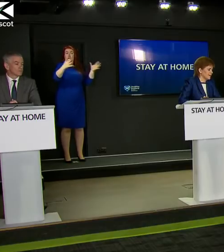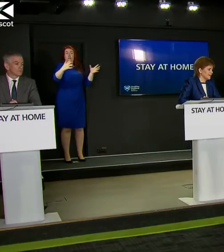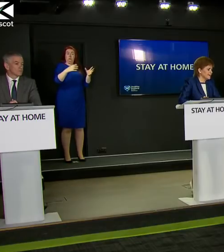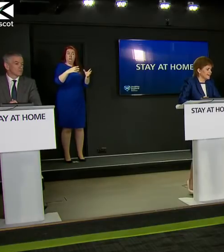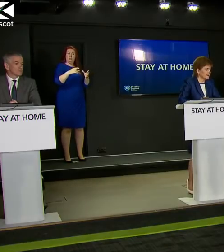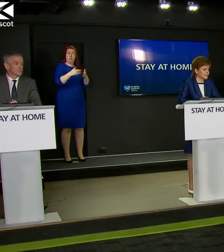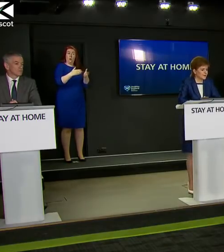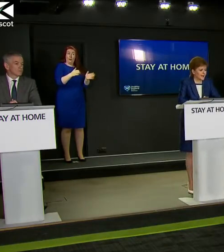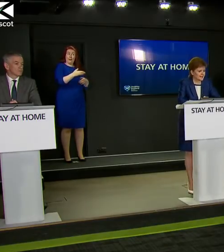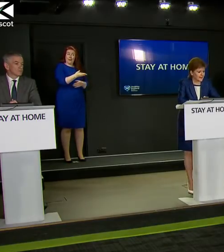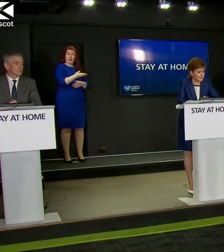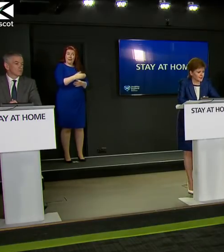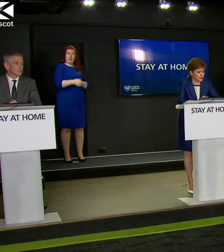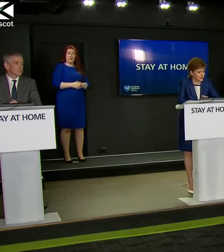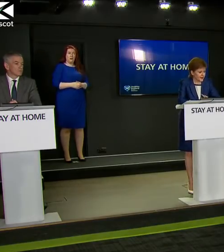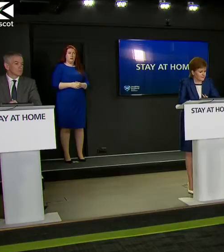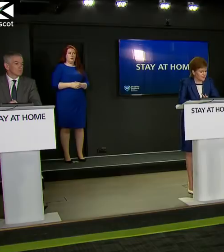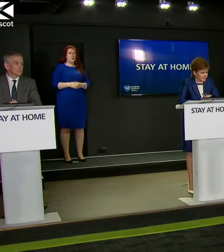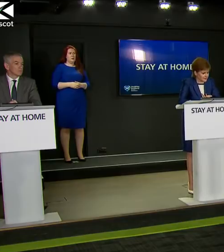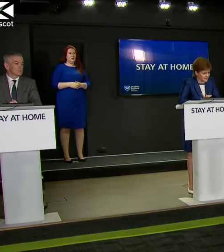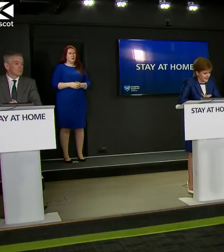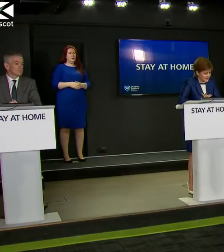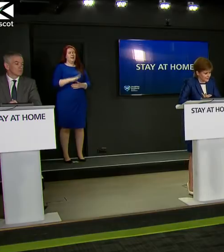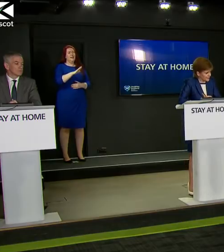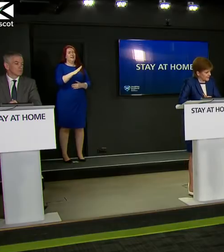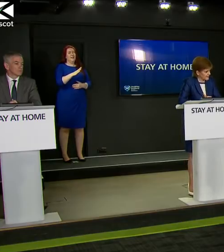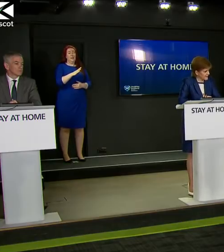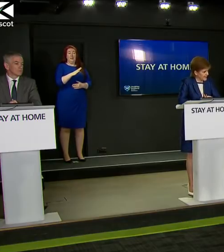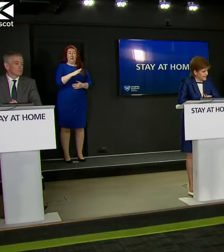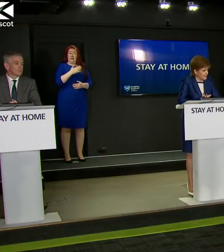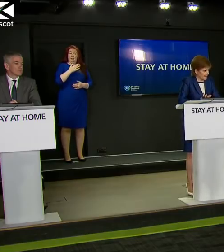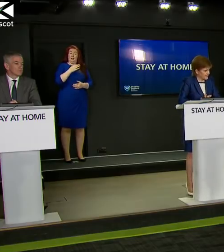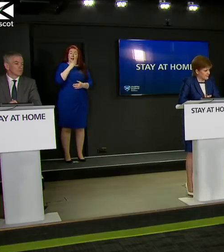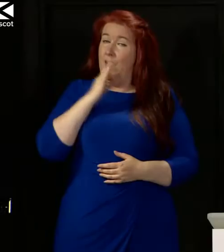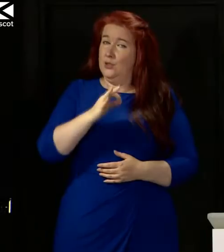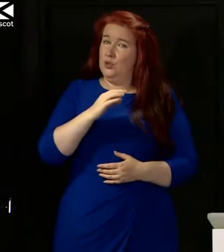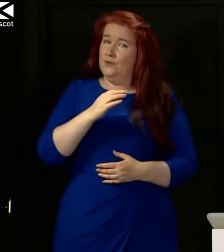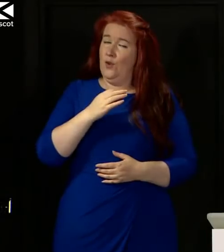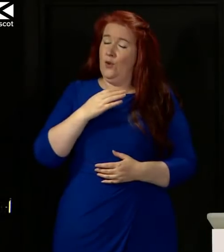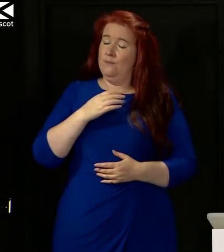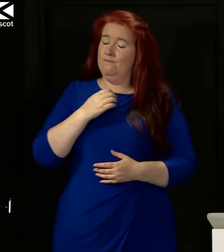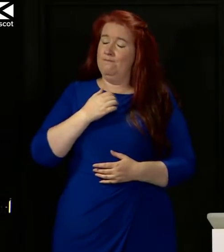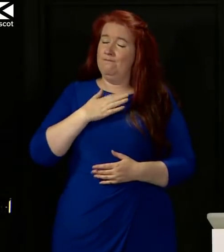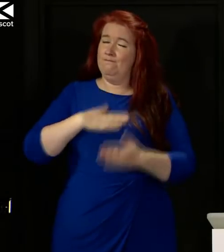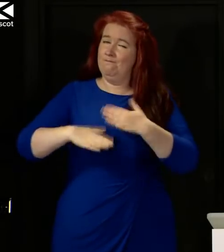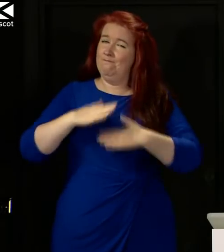Can I ask for your forgiveness and forbearance in advance? I am not going to go into the